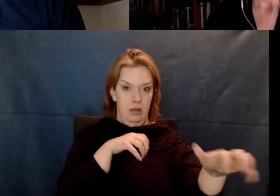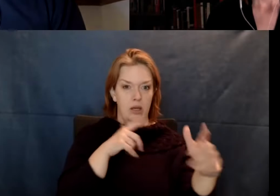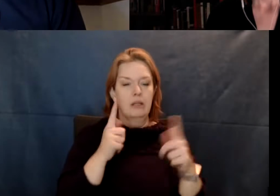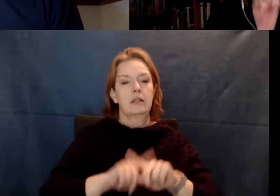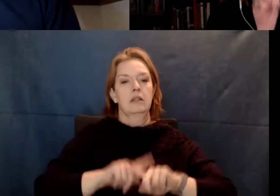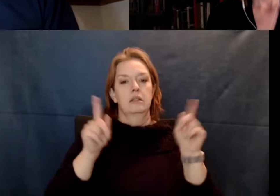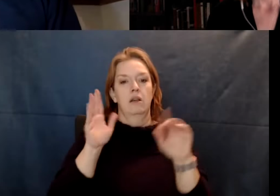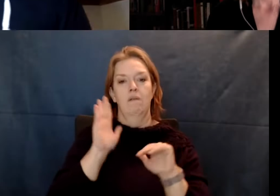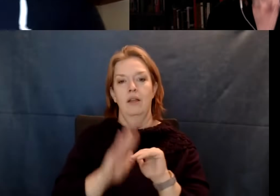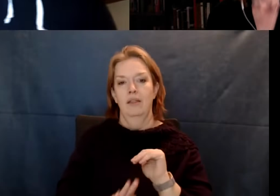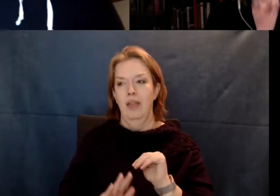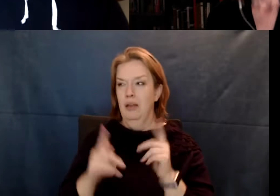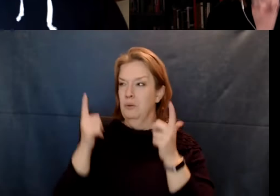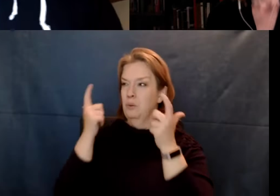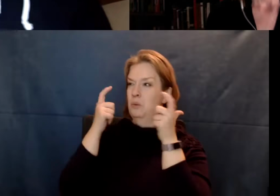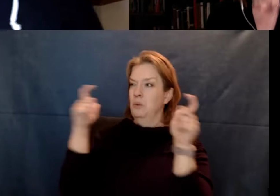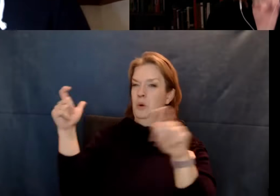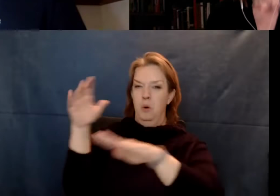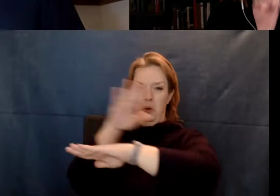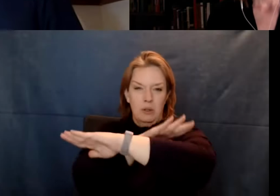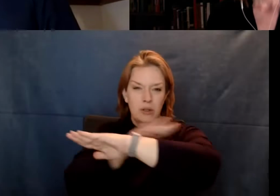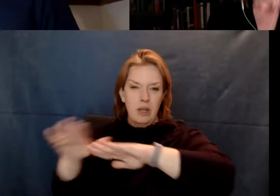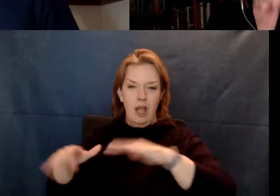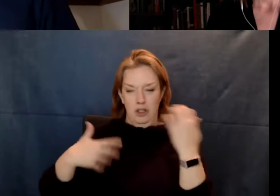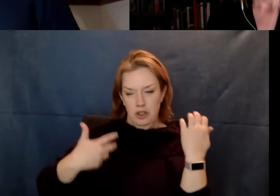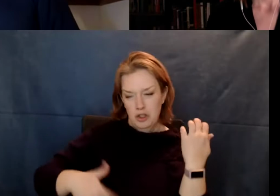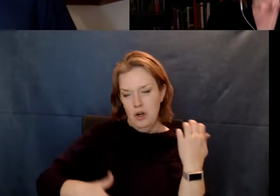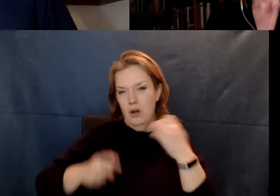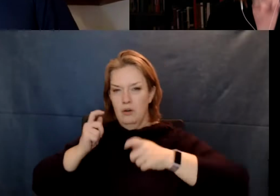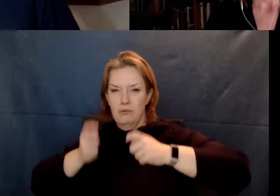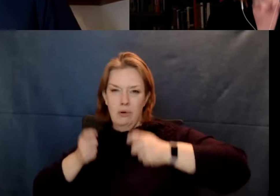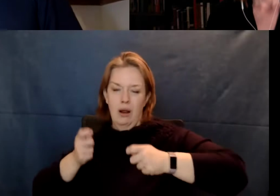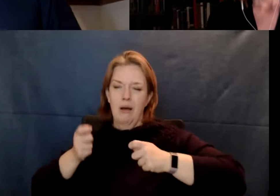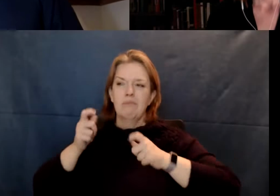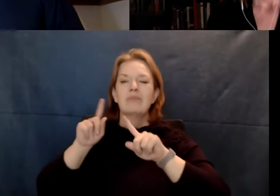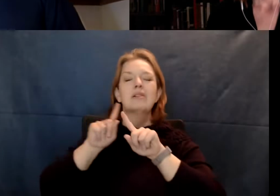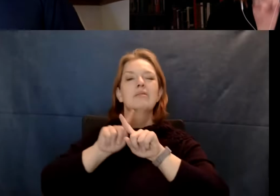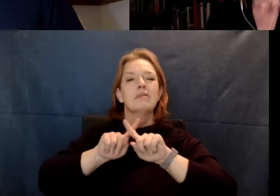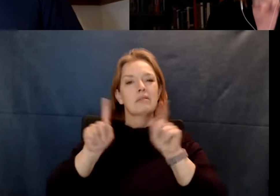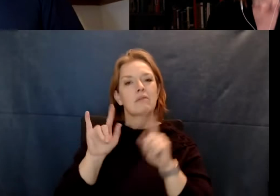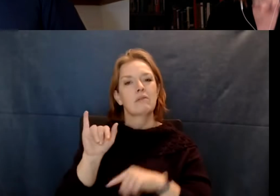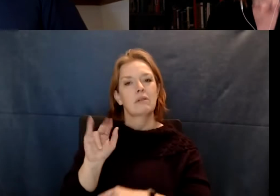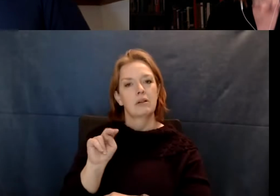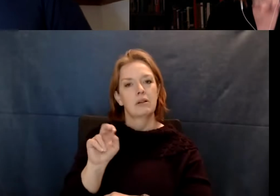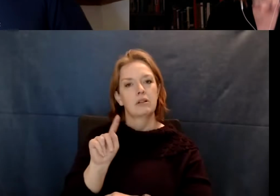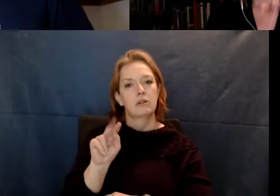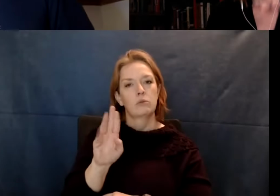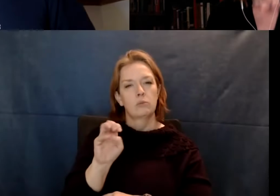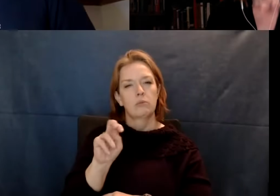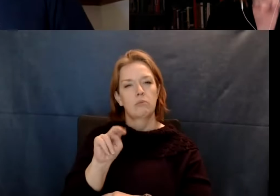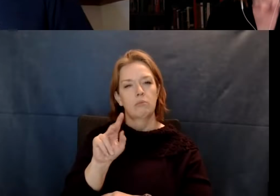and drums, you know, and so it amplifies it, it displaces it.